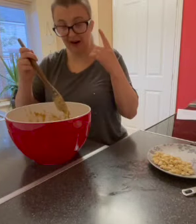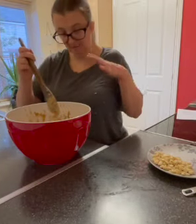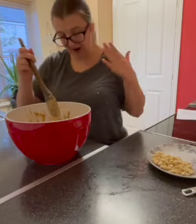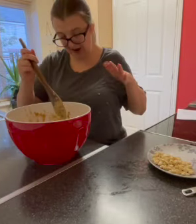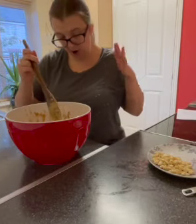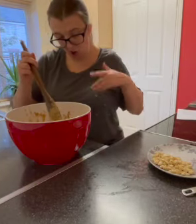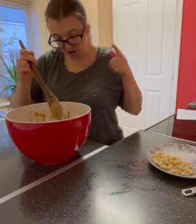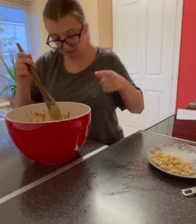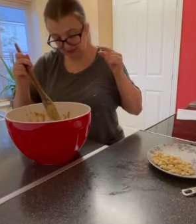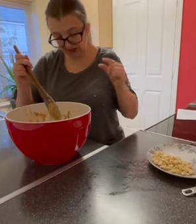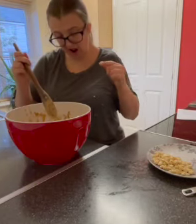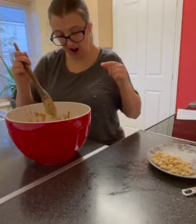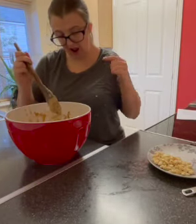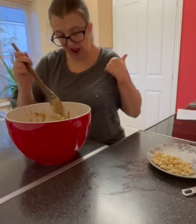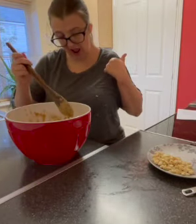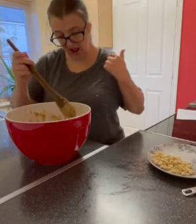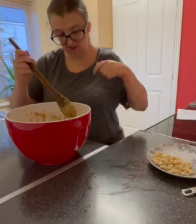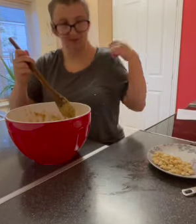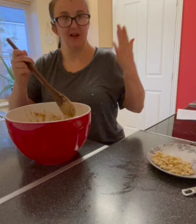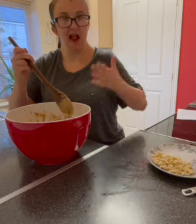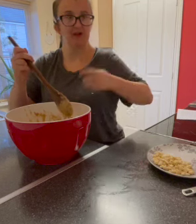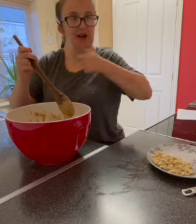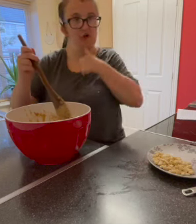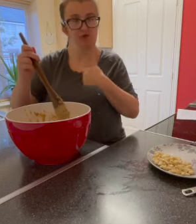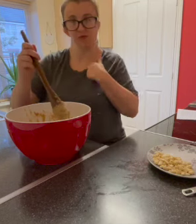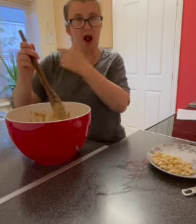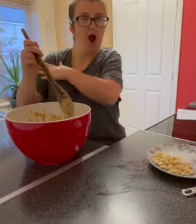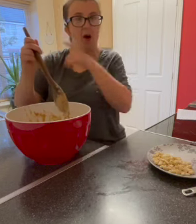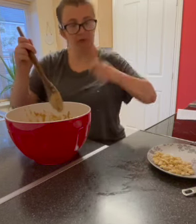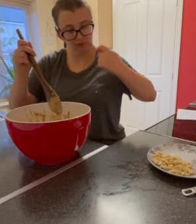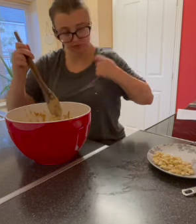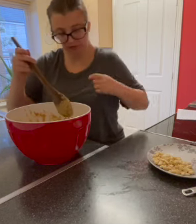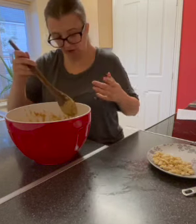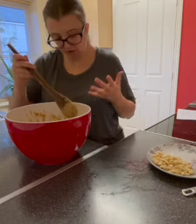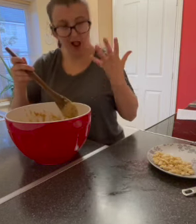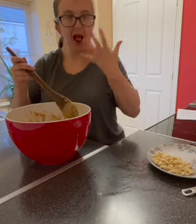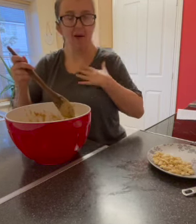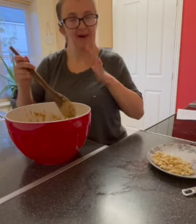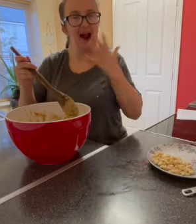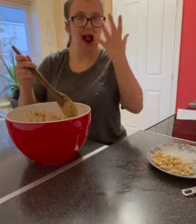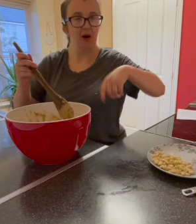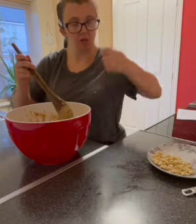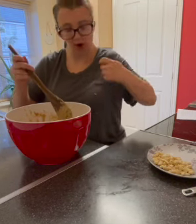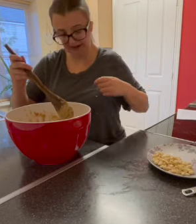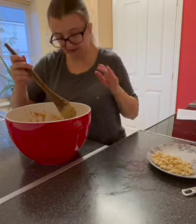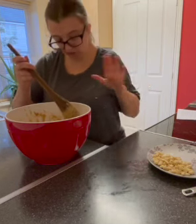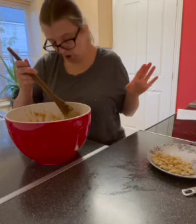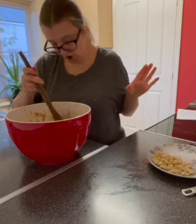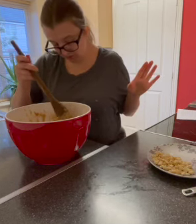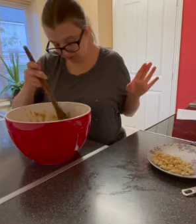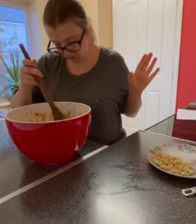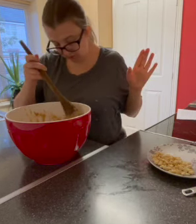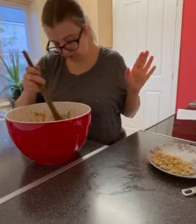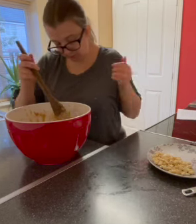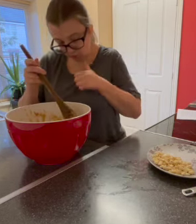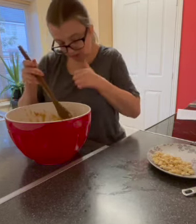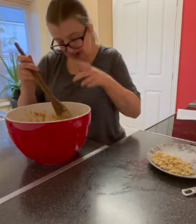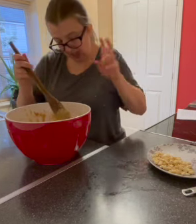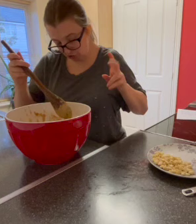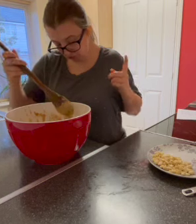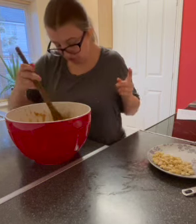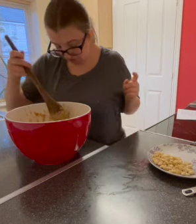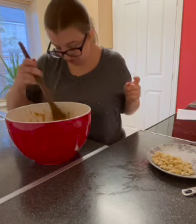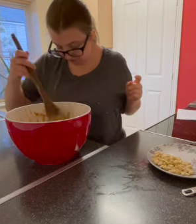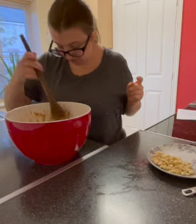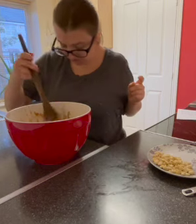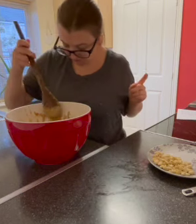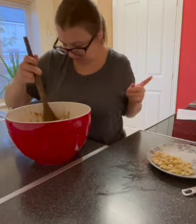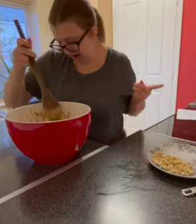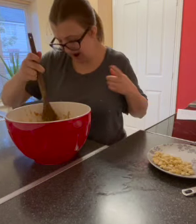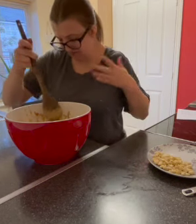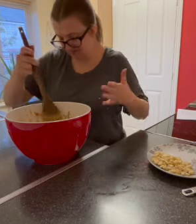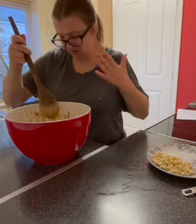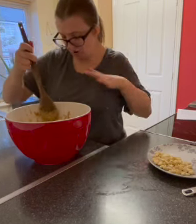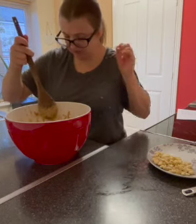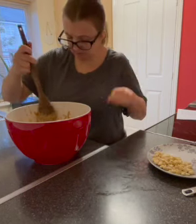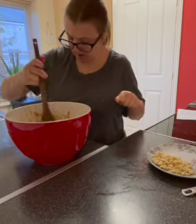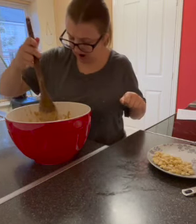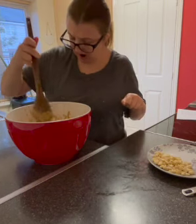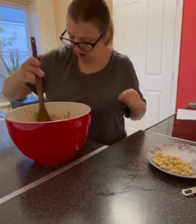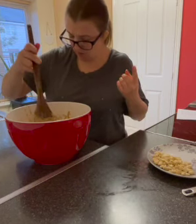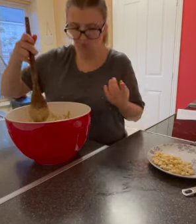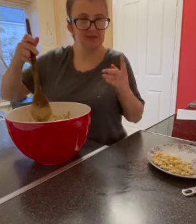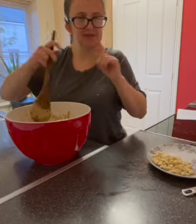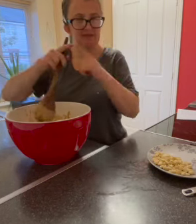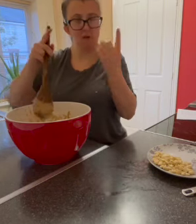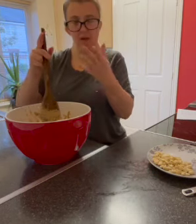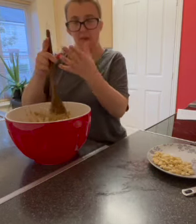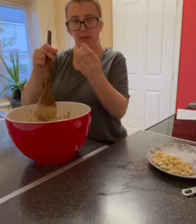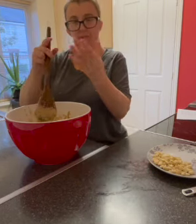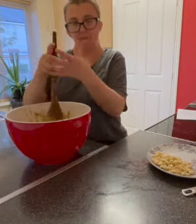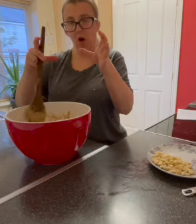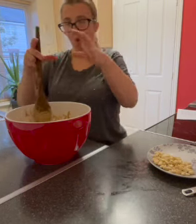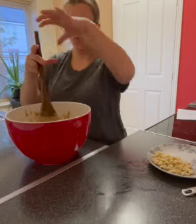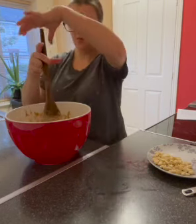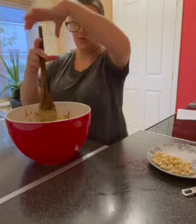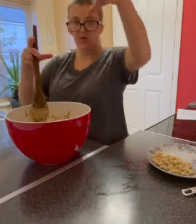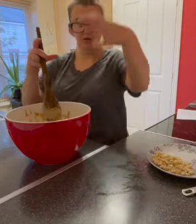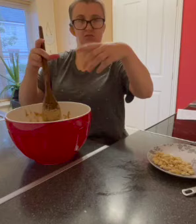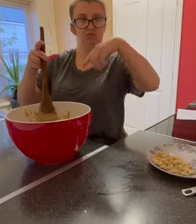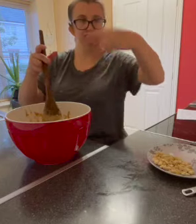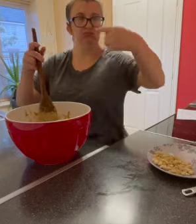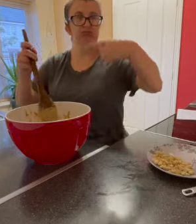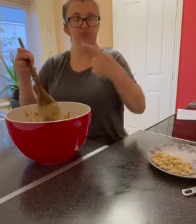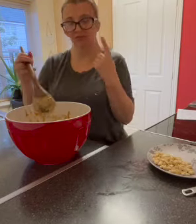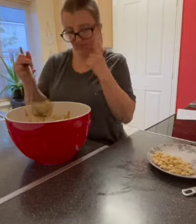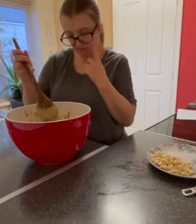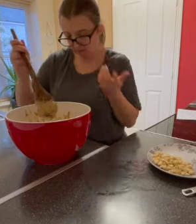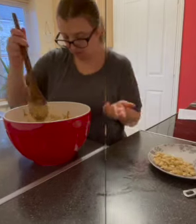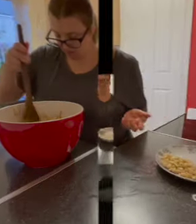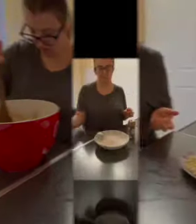It been a long time since I used my arm to whisk, I mean using hand whisk not hand electric whisk. I would love to buy stand mixed to make thing easier for me.